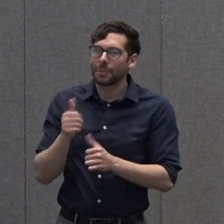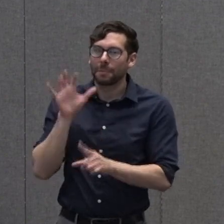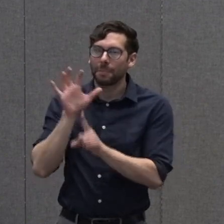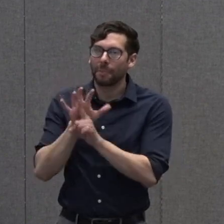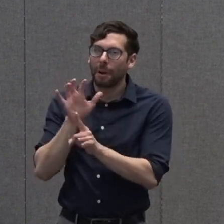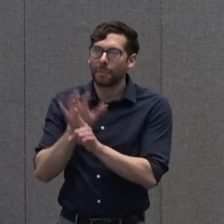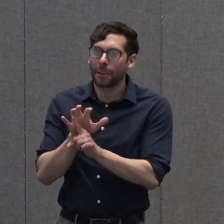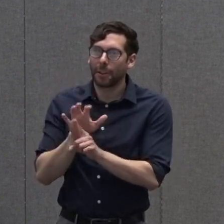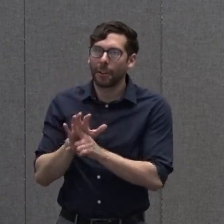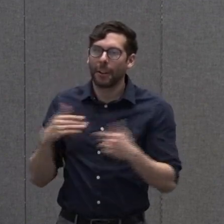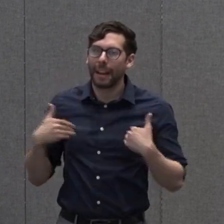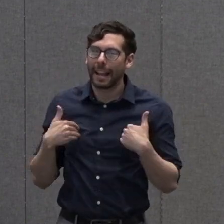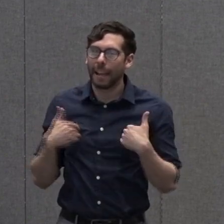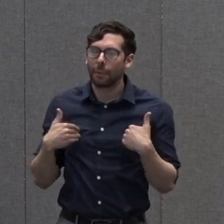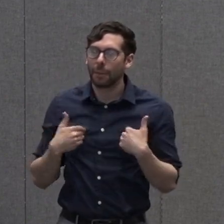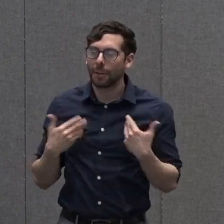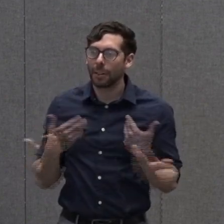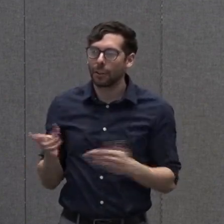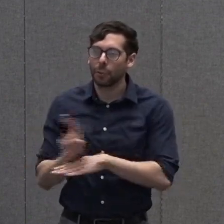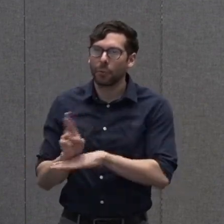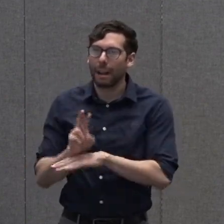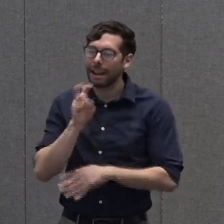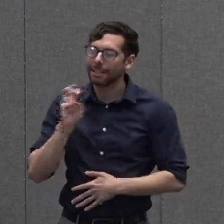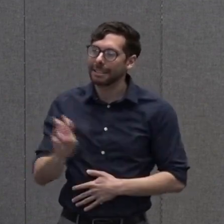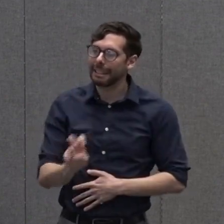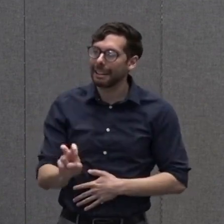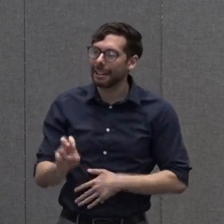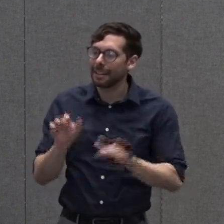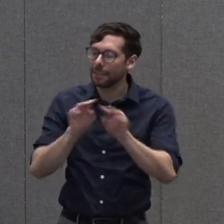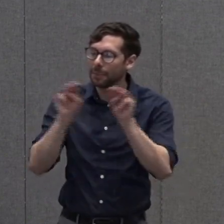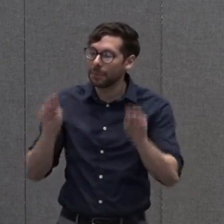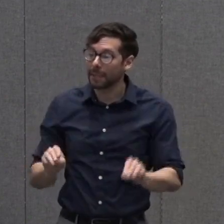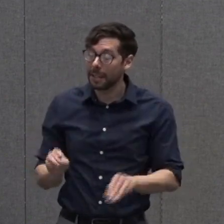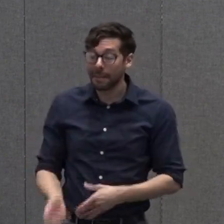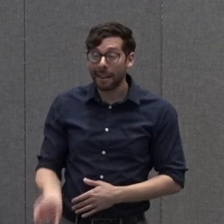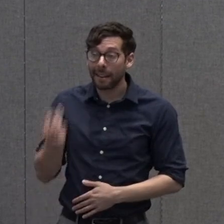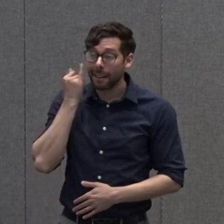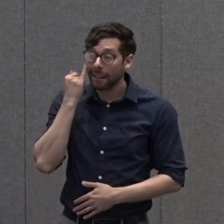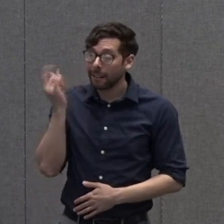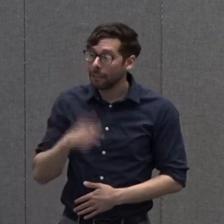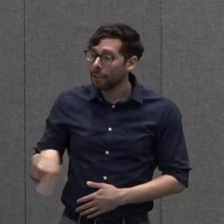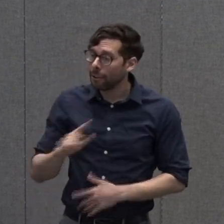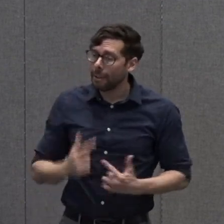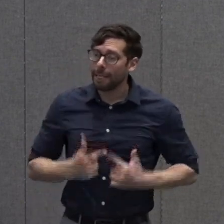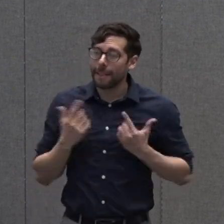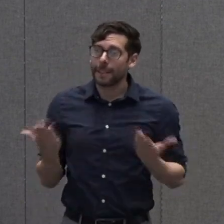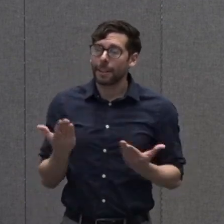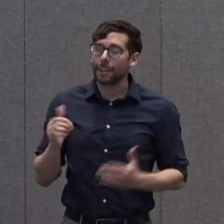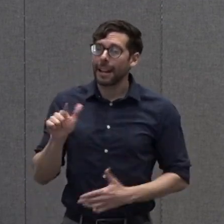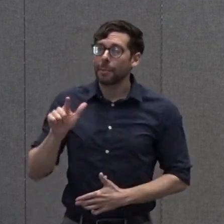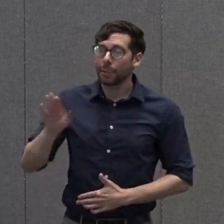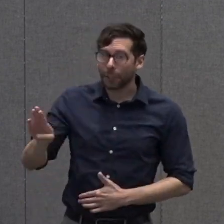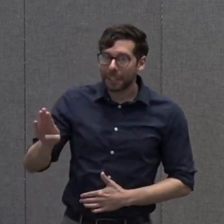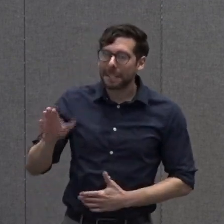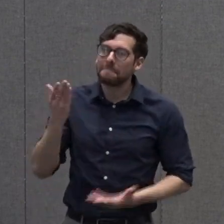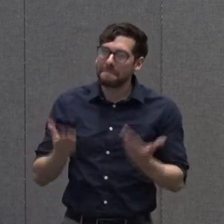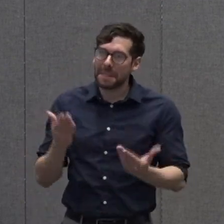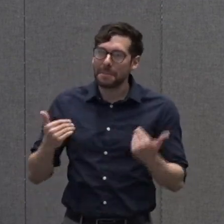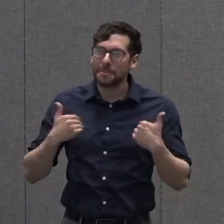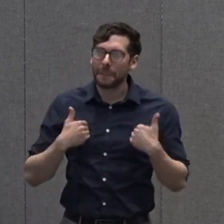Now, if you live in Albuquerque you probably have black widow spiders in your backyard, and yet, she draws an awful lot of attention.